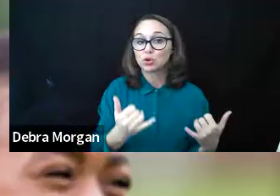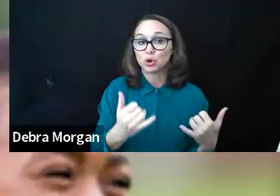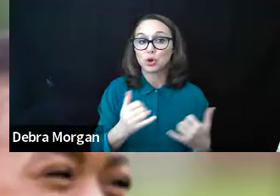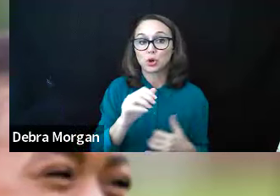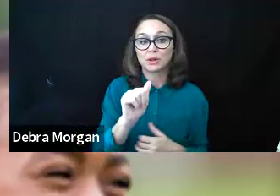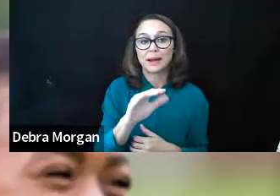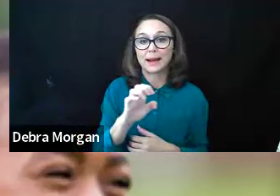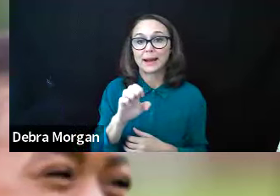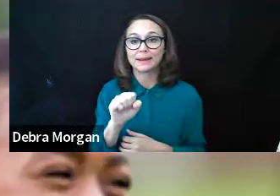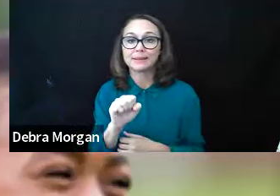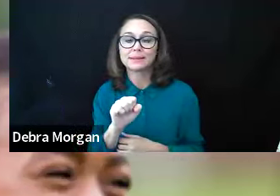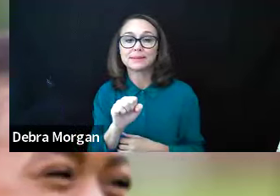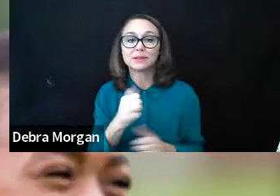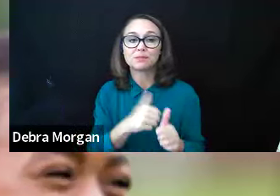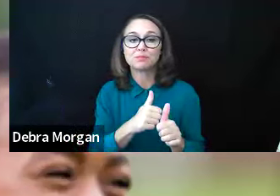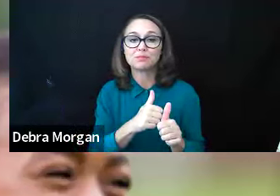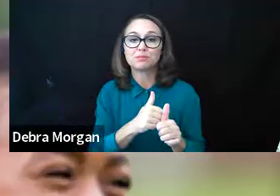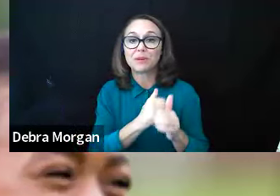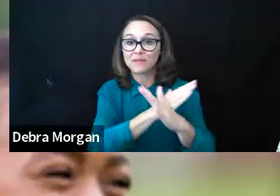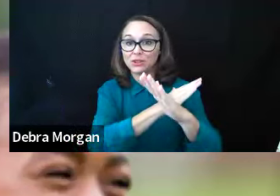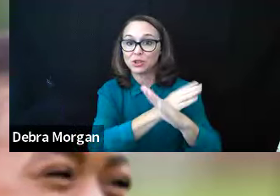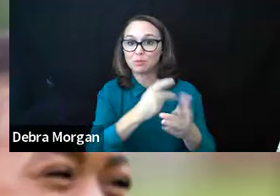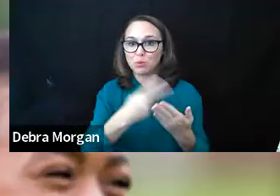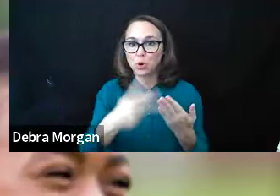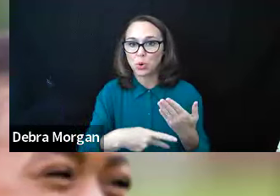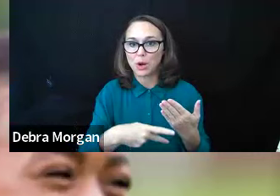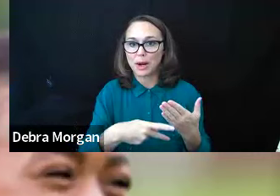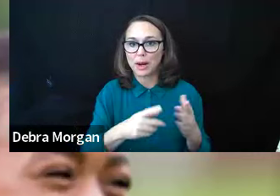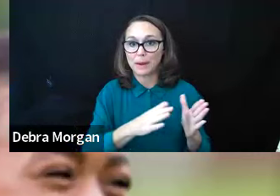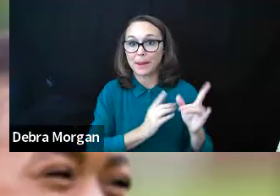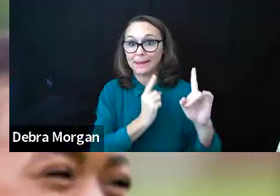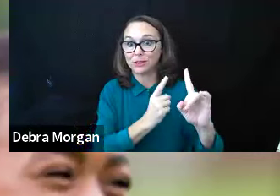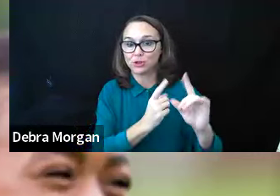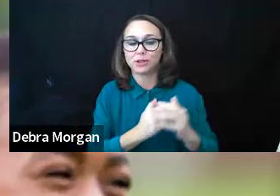programmatic initiative. This is called Essentials for Childhood: Preventing Adverse